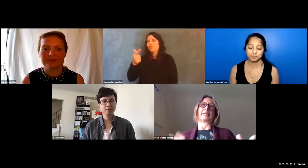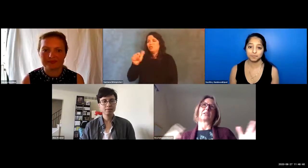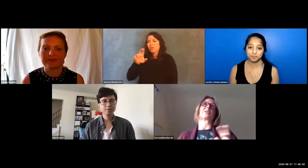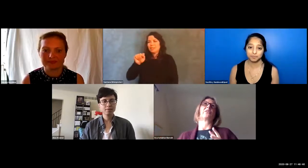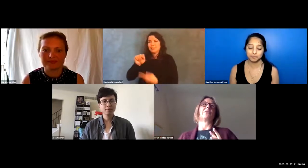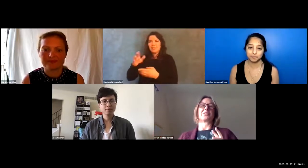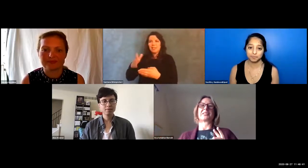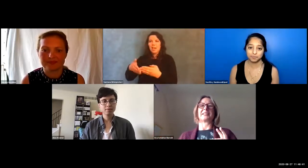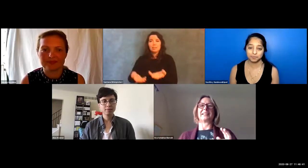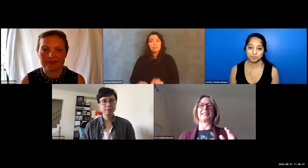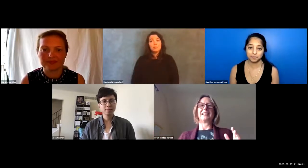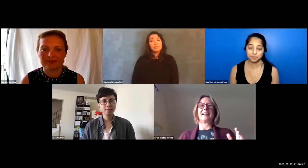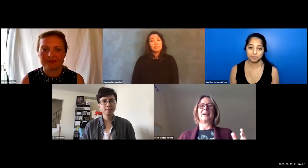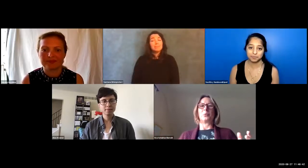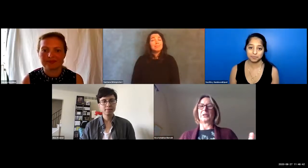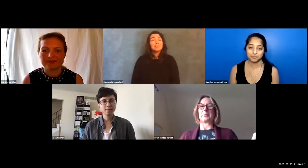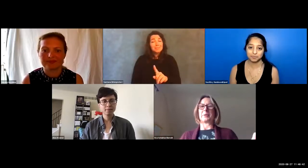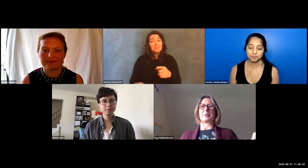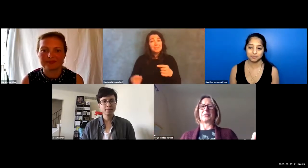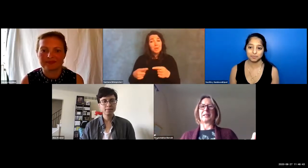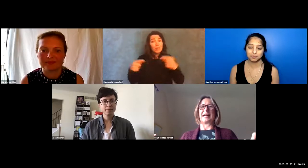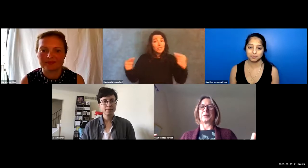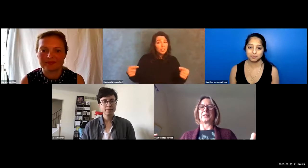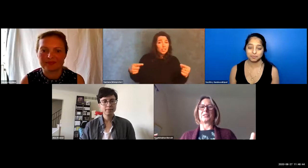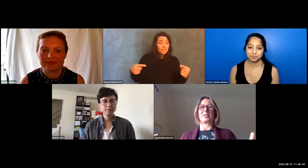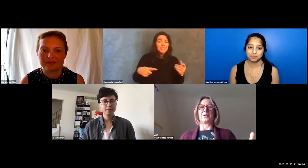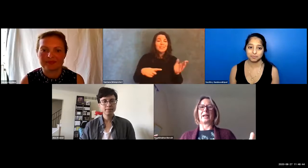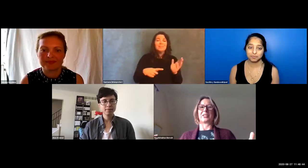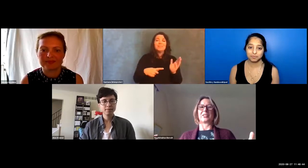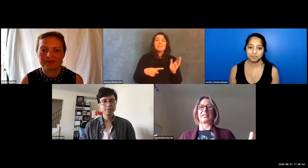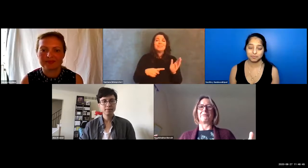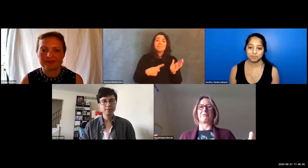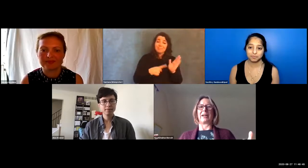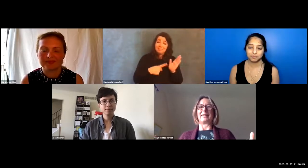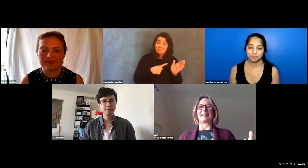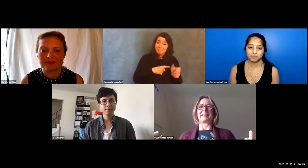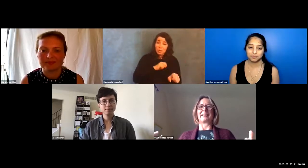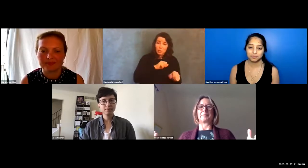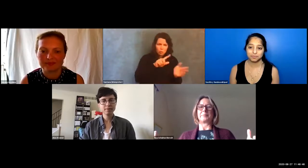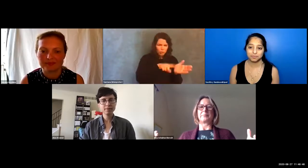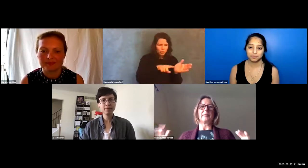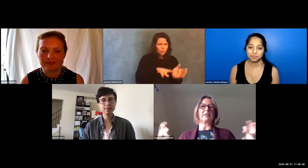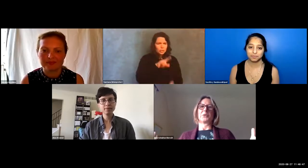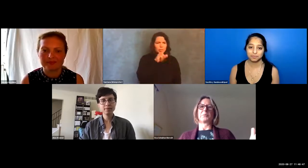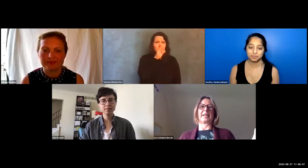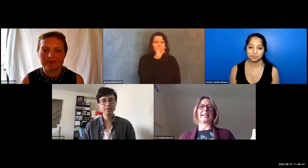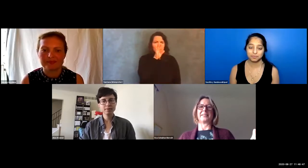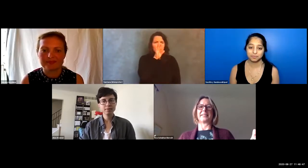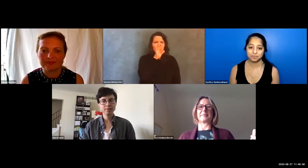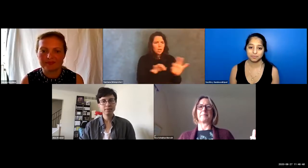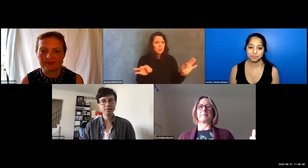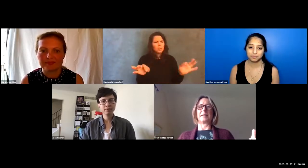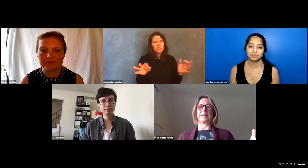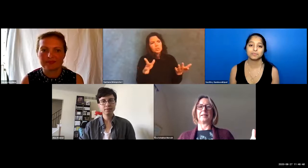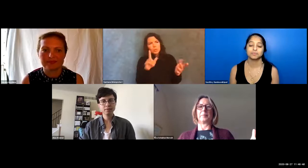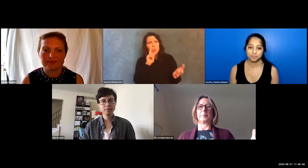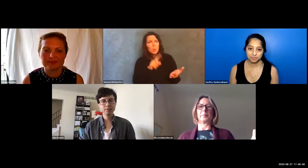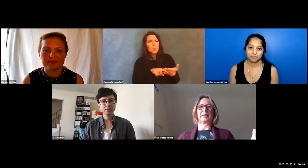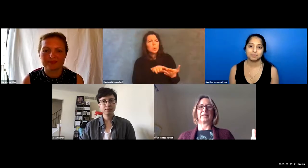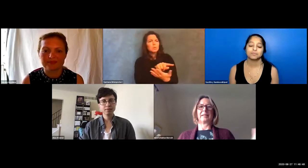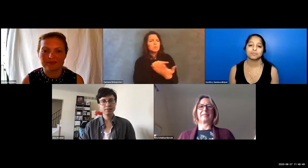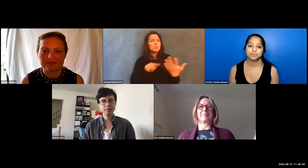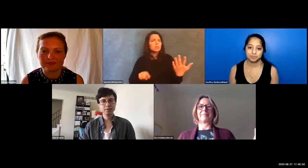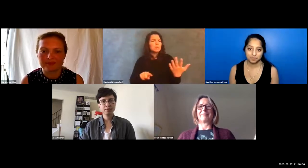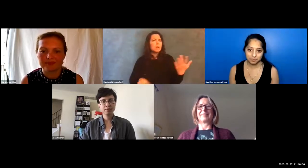But also conversely, working with spoken language you actually find that the more spontaneous